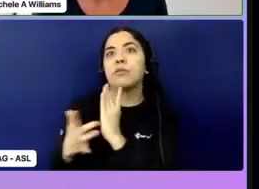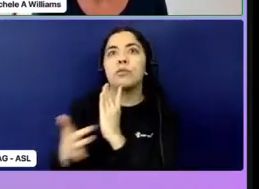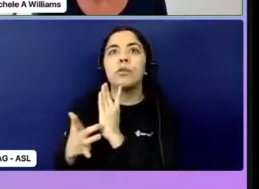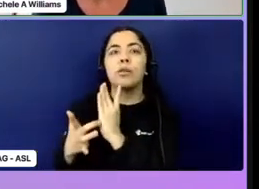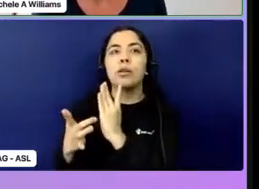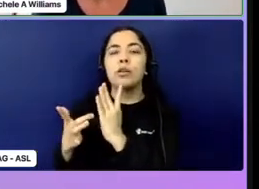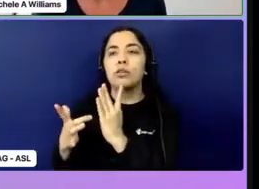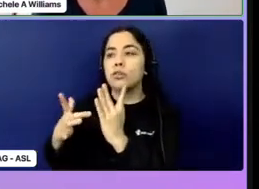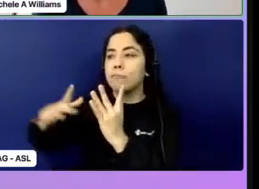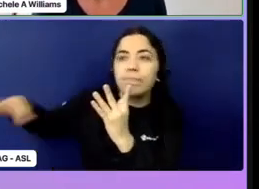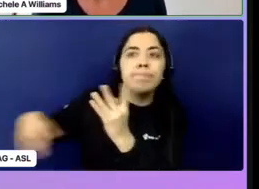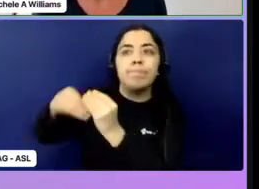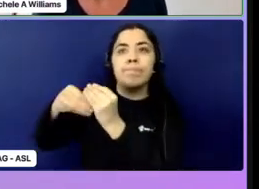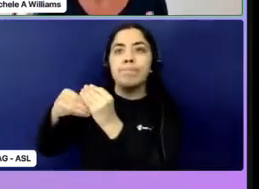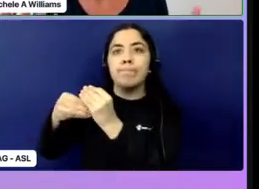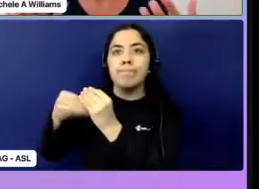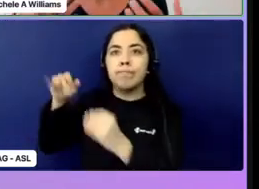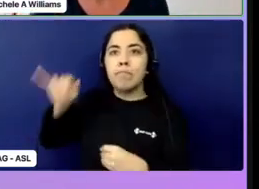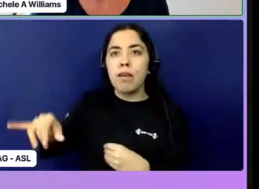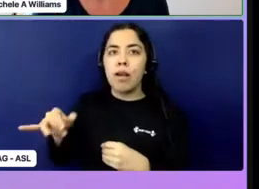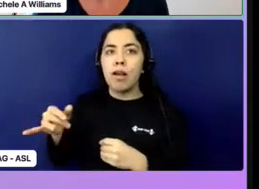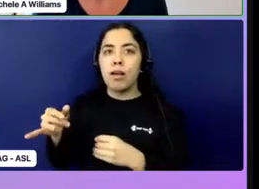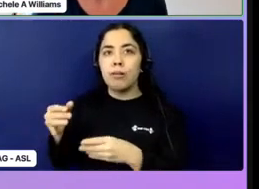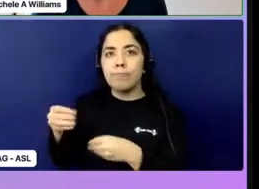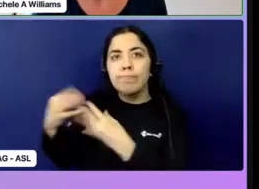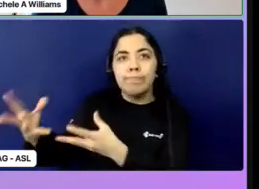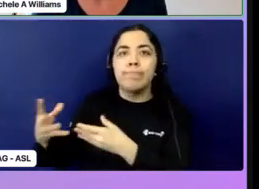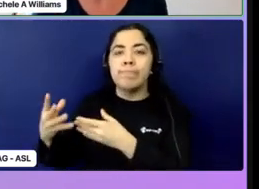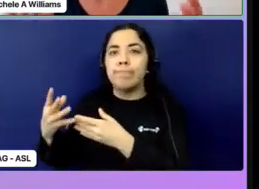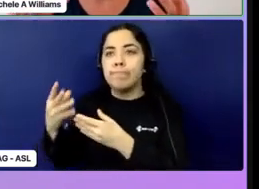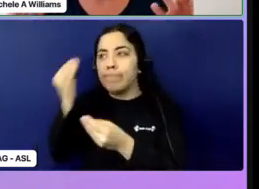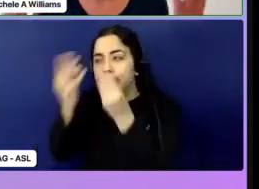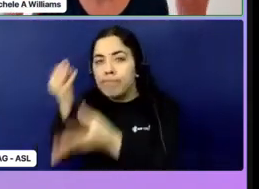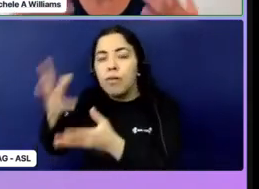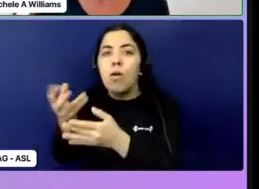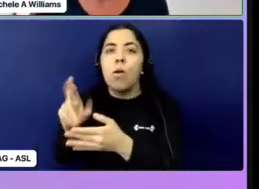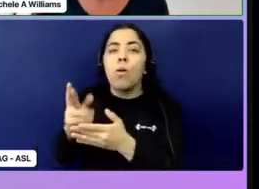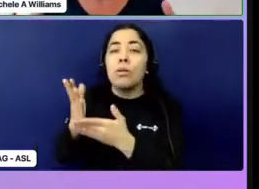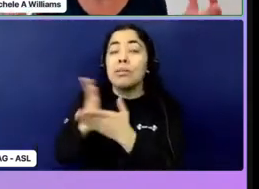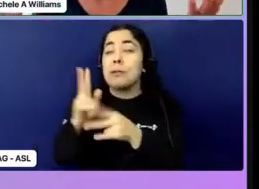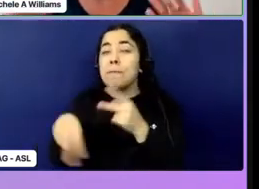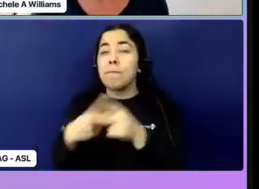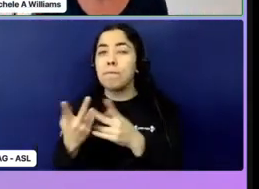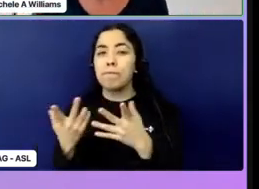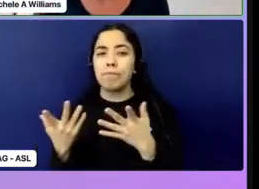include visual feedback, so we need to provide some technology, outfit that person with some type of technology